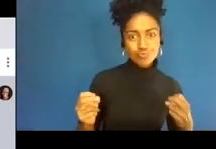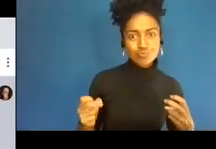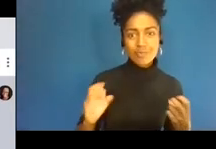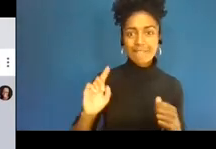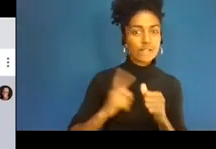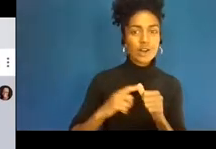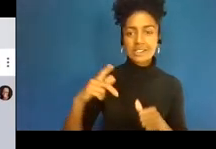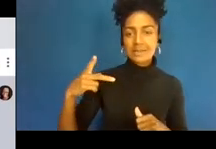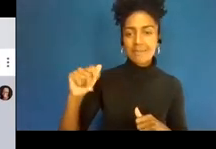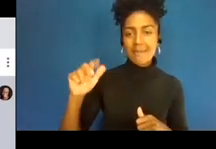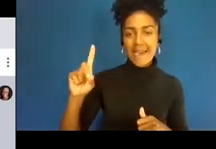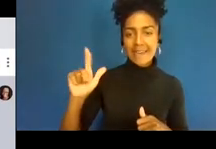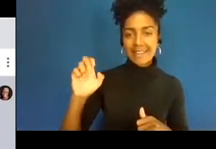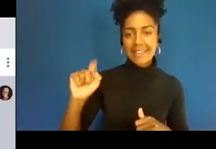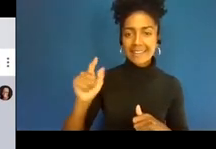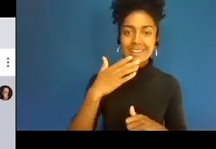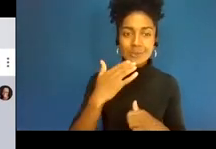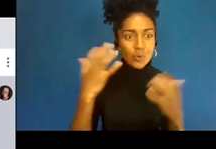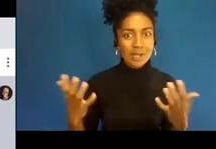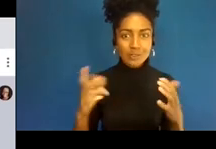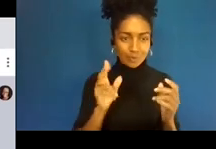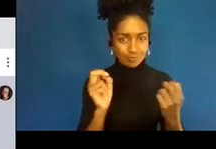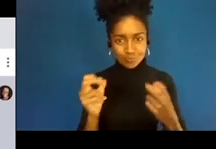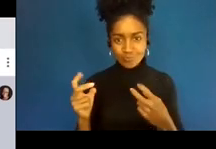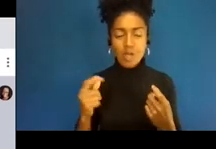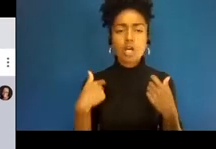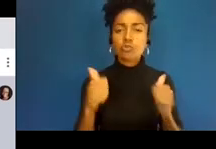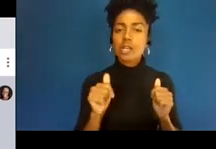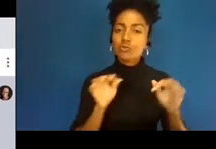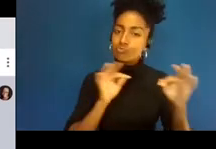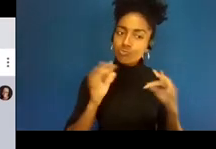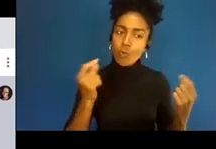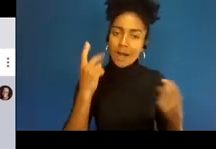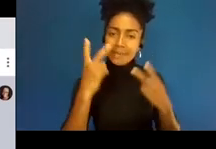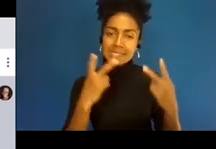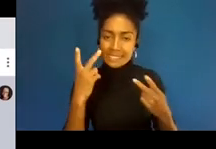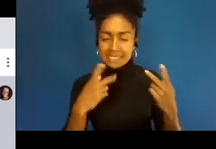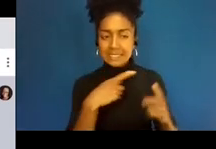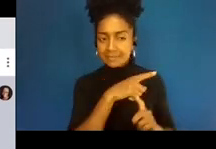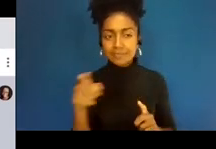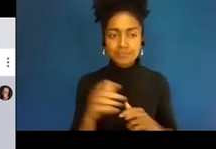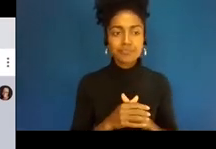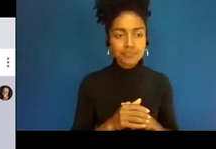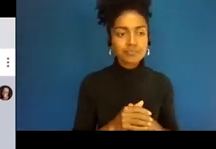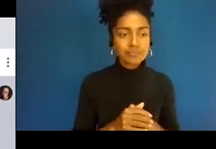Thank you so much for doing that. I'll try to narrate it a bit as we go along.